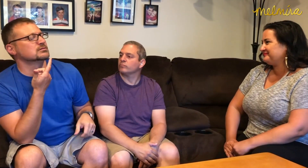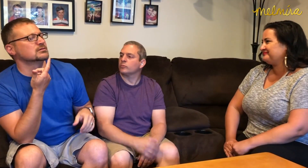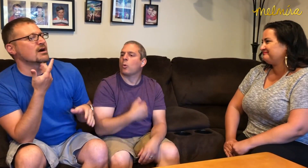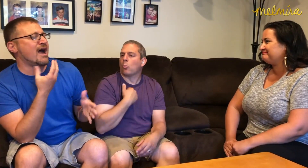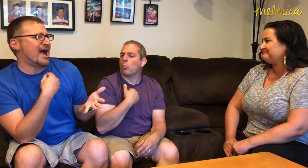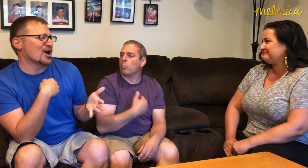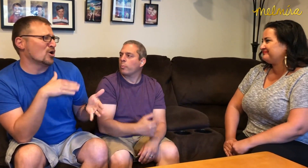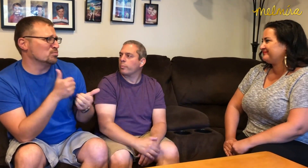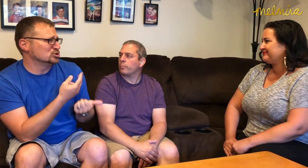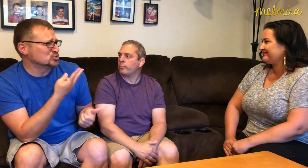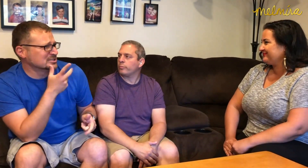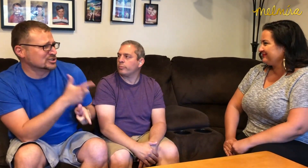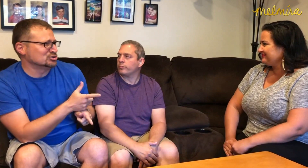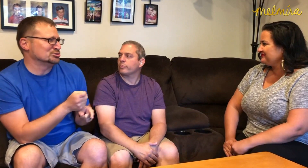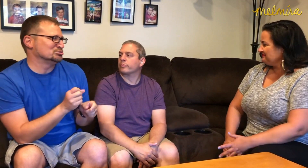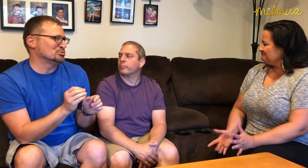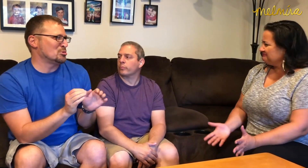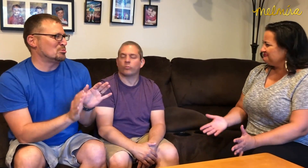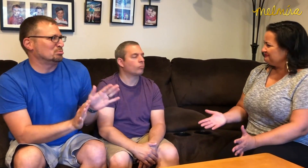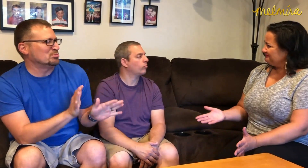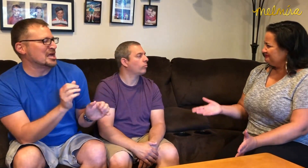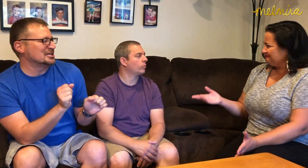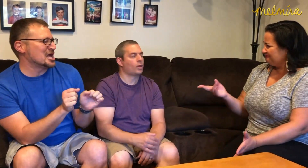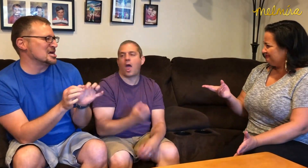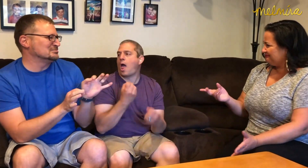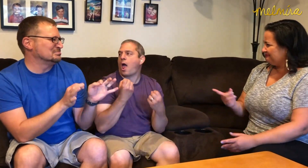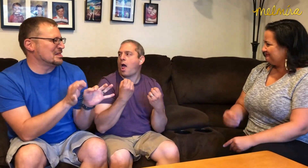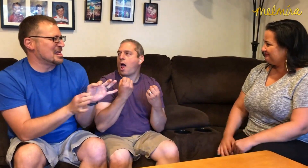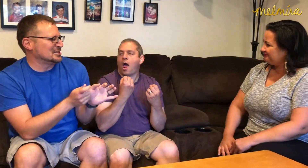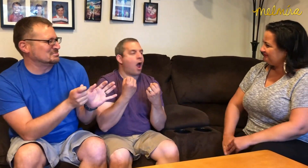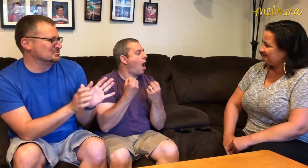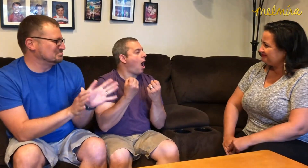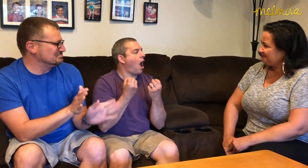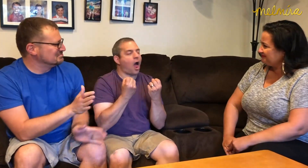And I grew up with two sisters, so we can get the help.